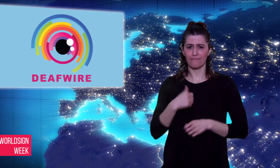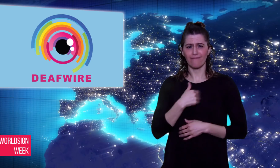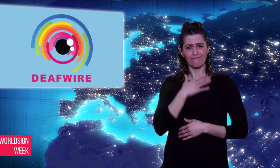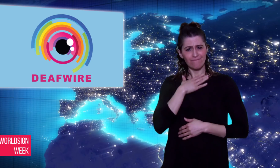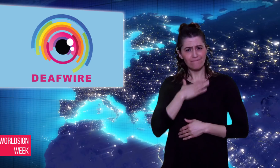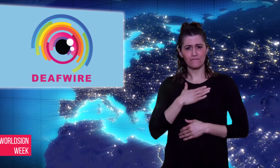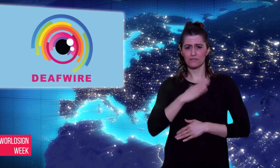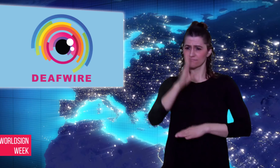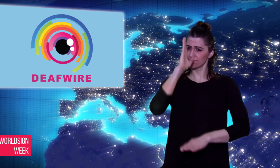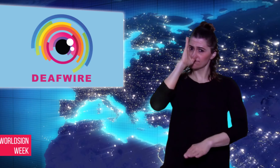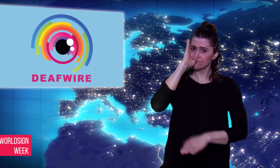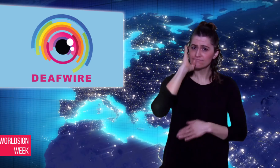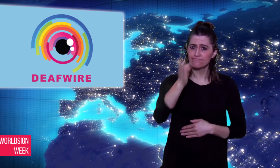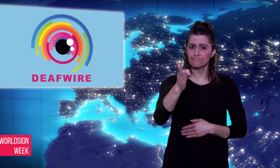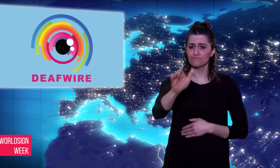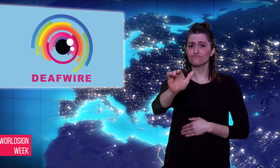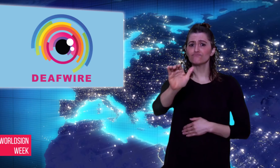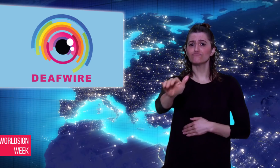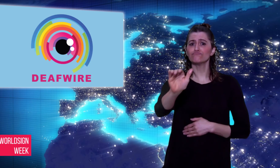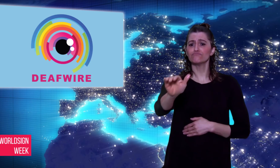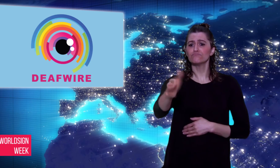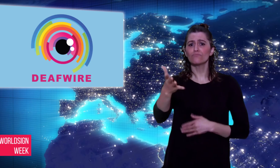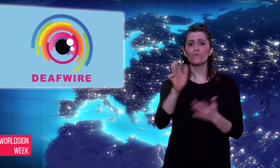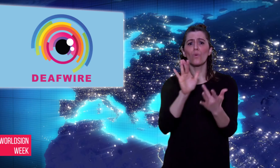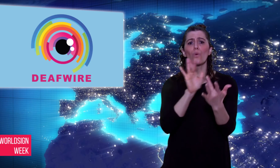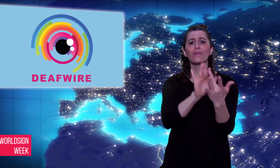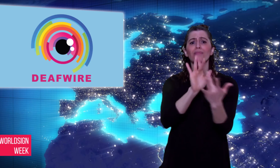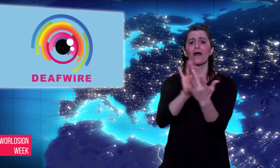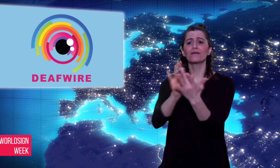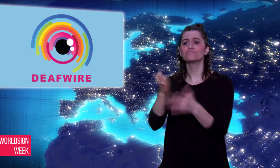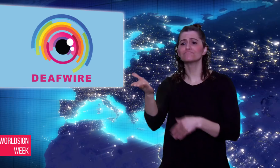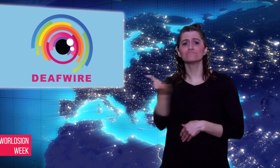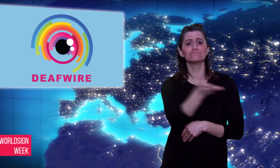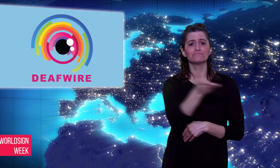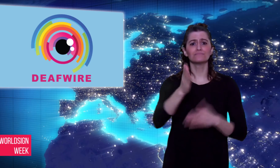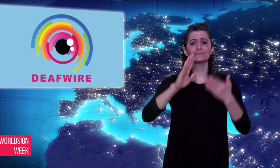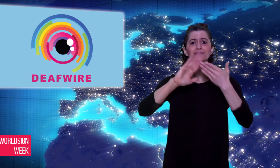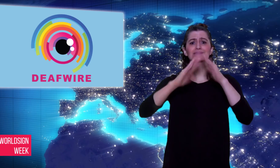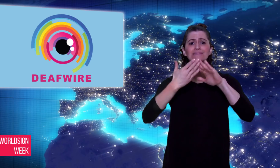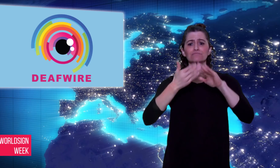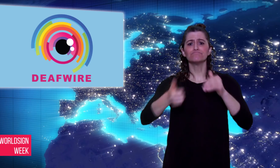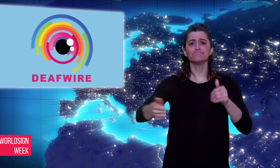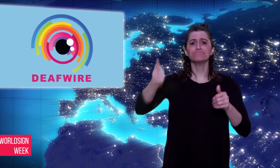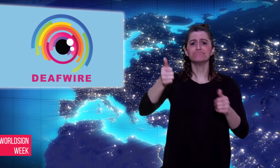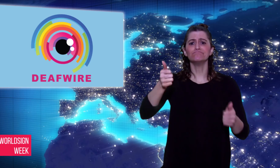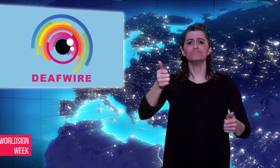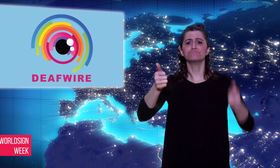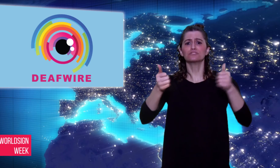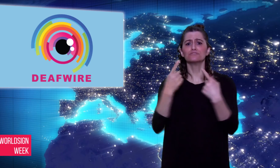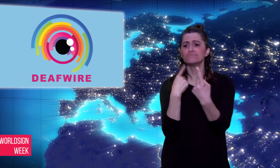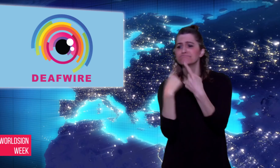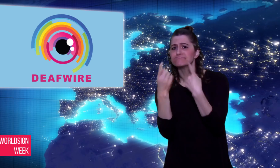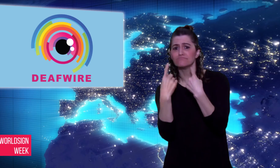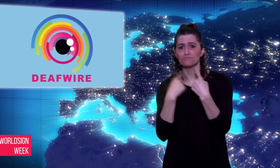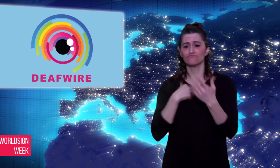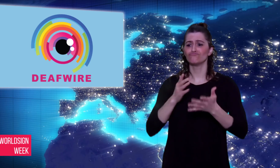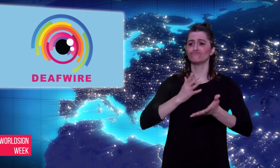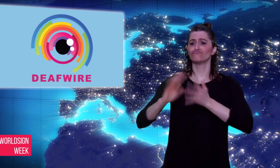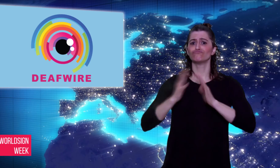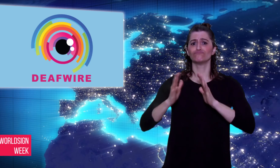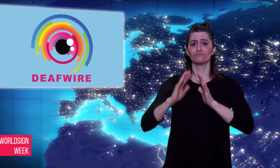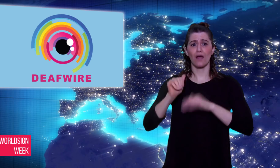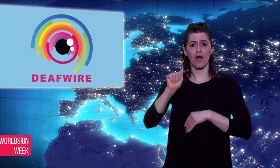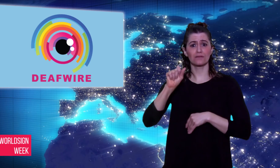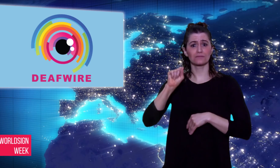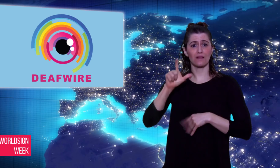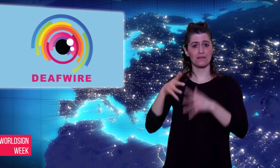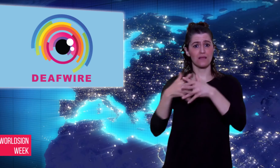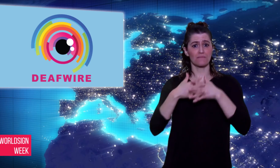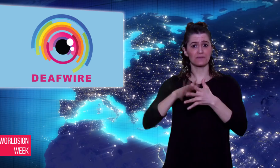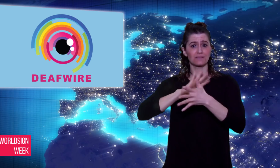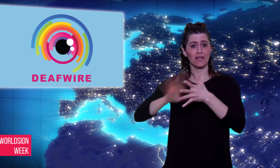Yorkers may directly contact city